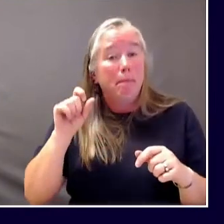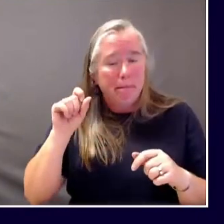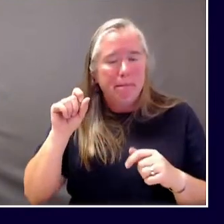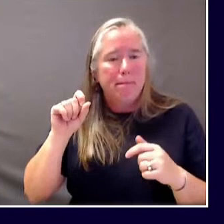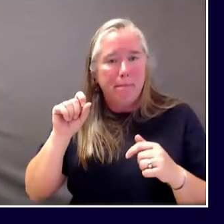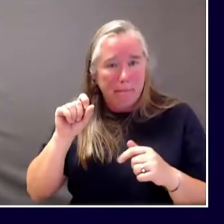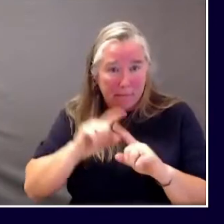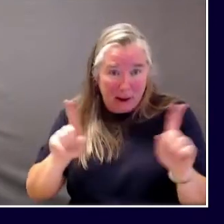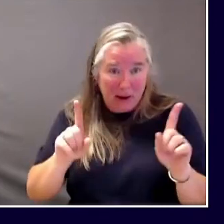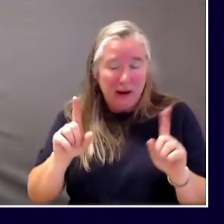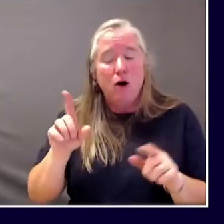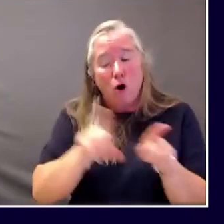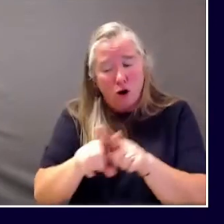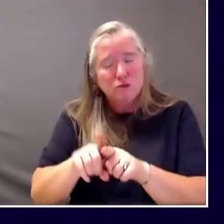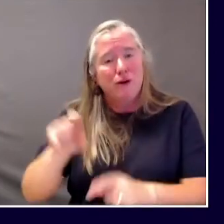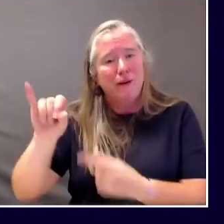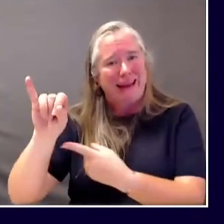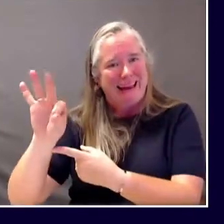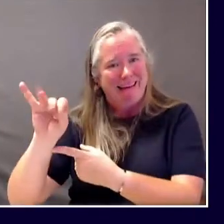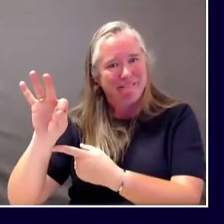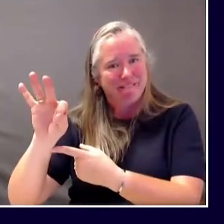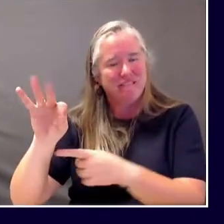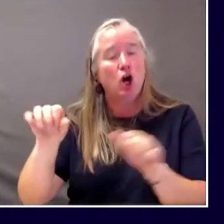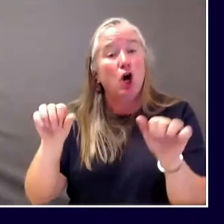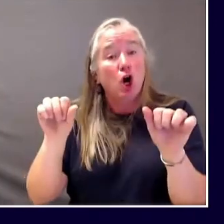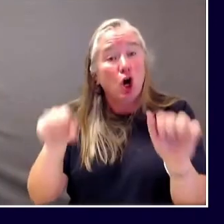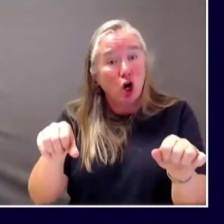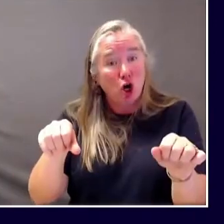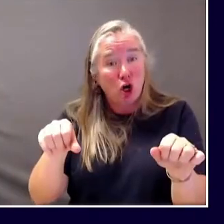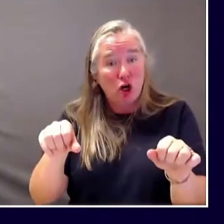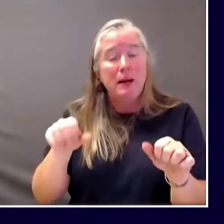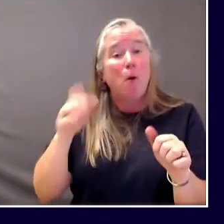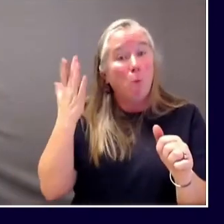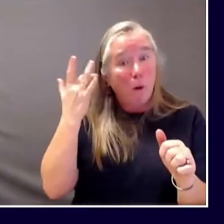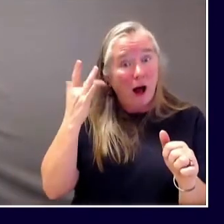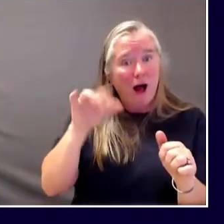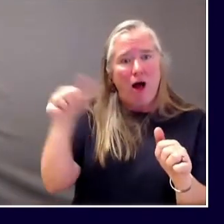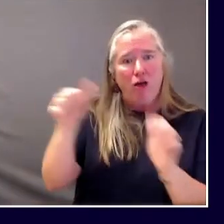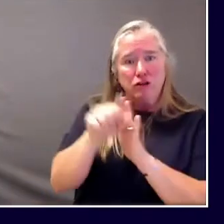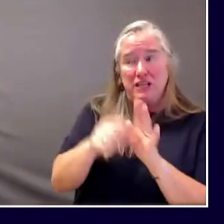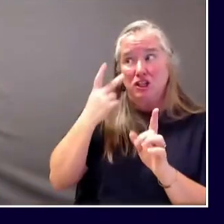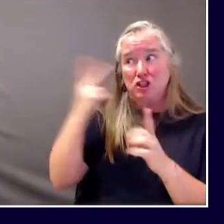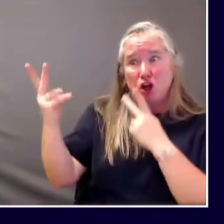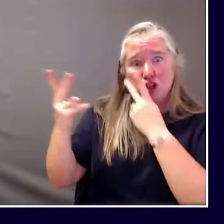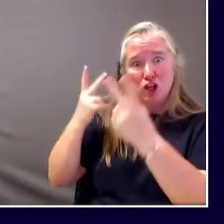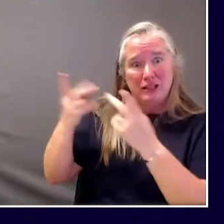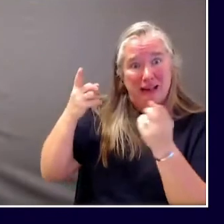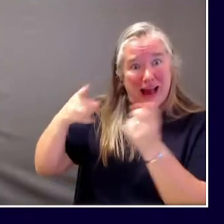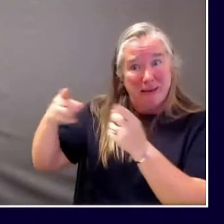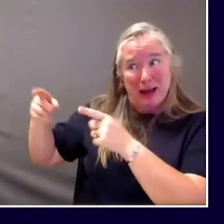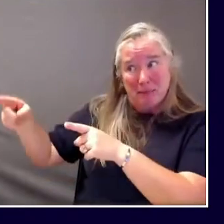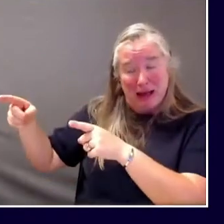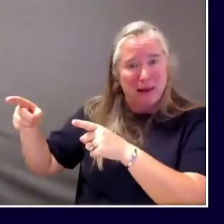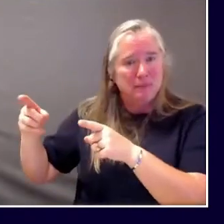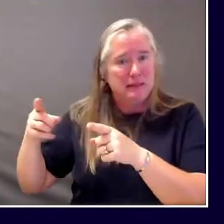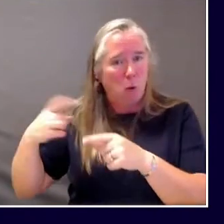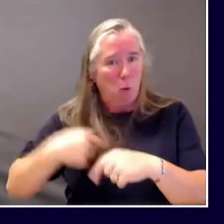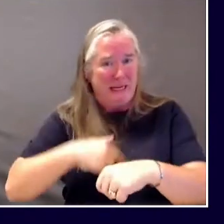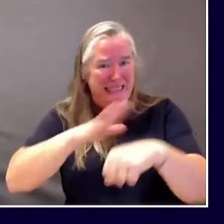scenario of what could happen based on what we've seen unfold in a couple of other states